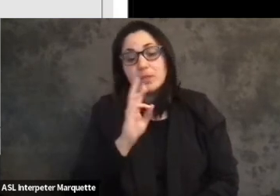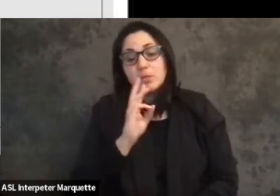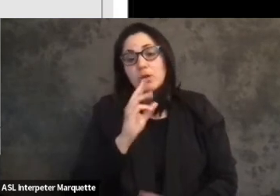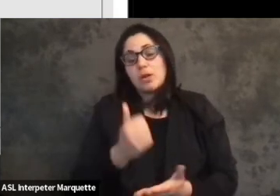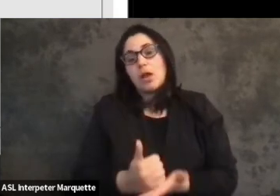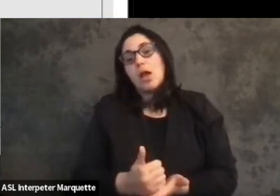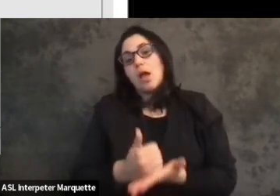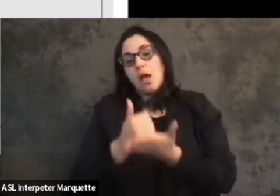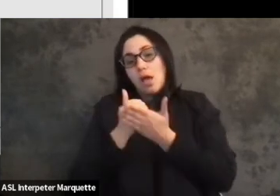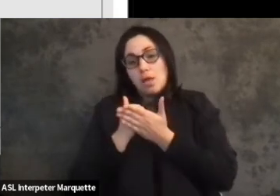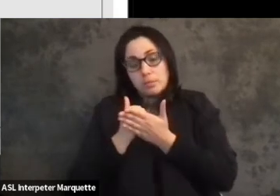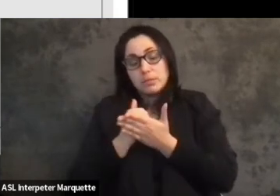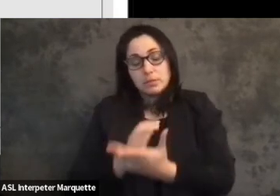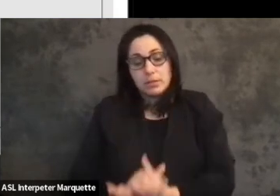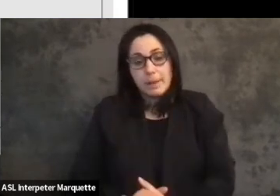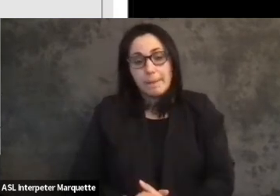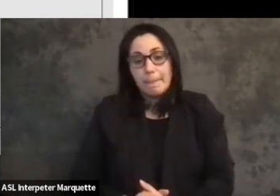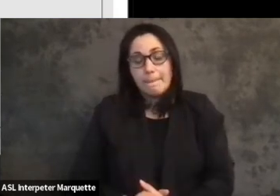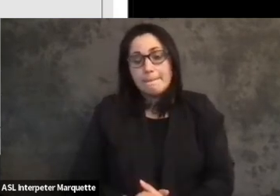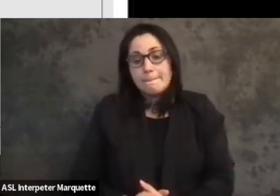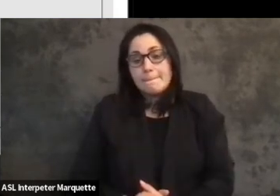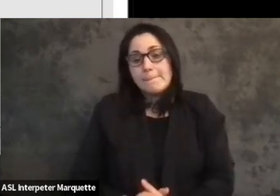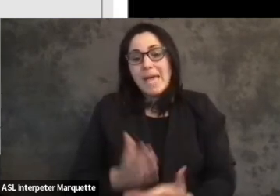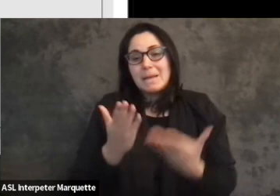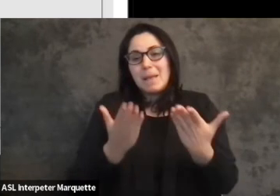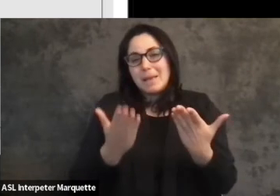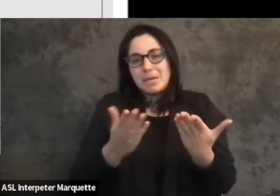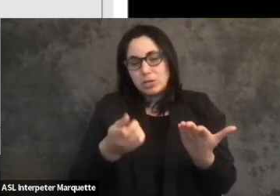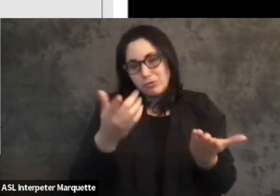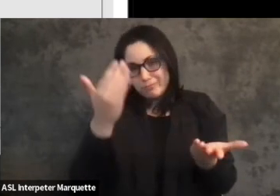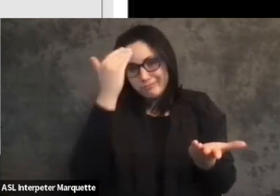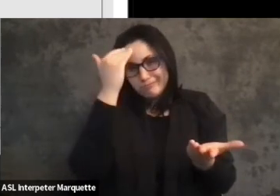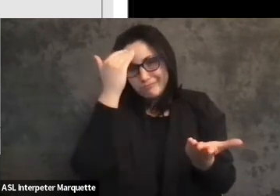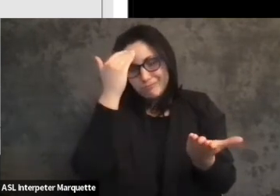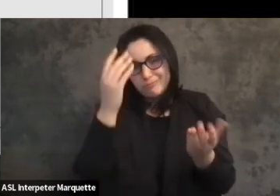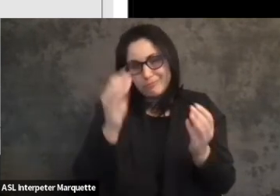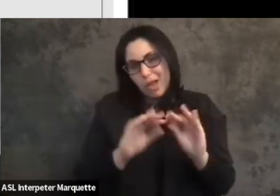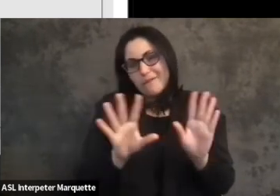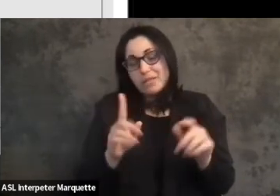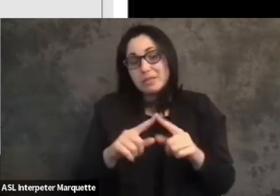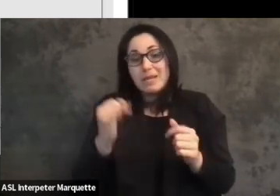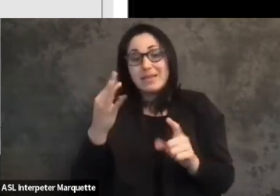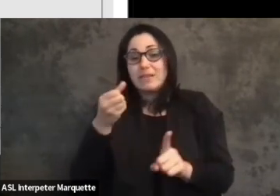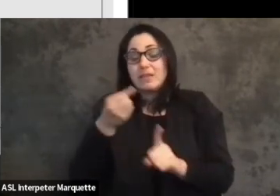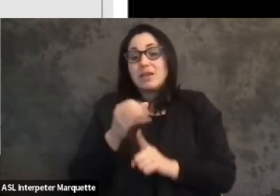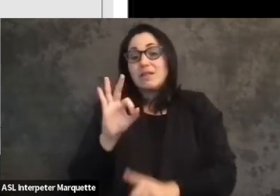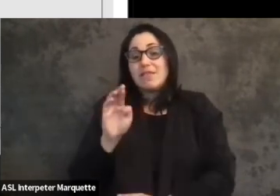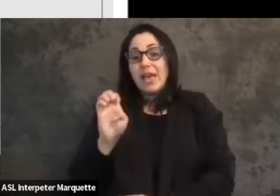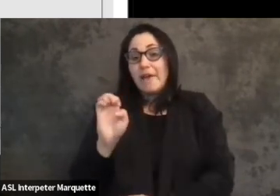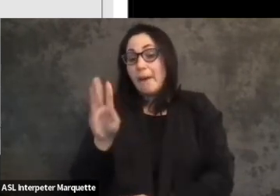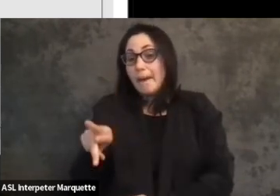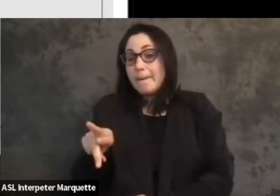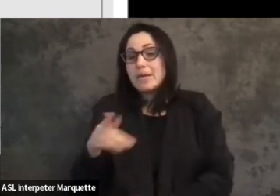to eat small meals or snacks. Hydration helps immensely. But in and I, this is seem, may